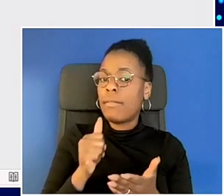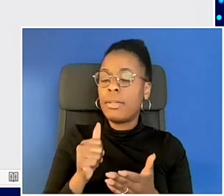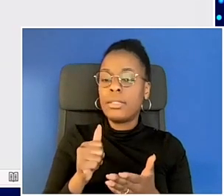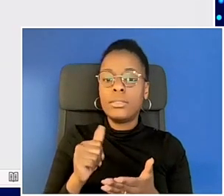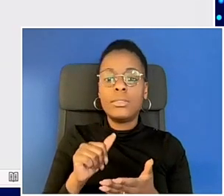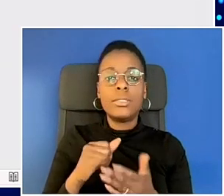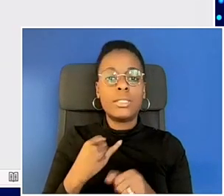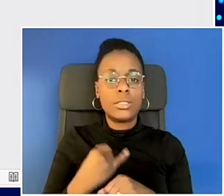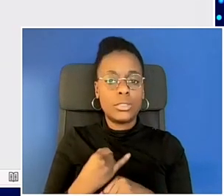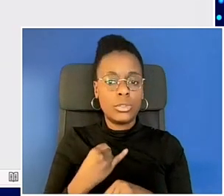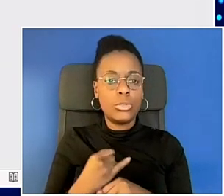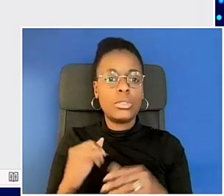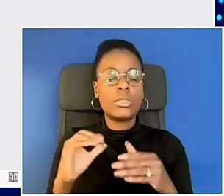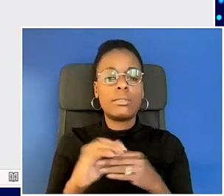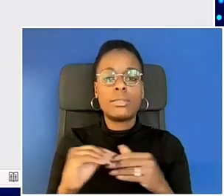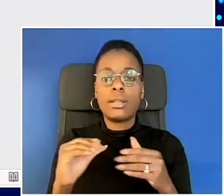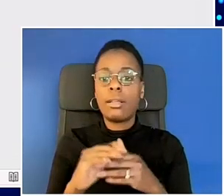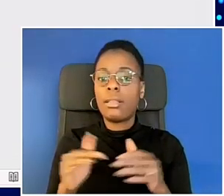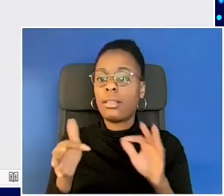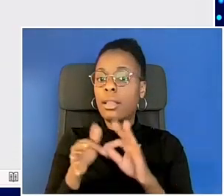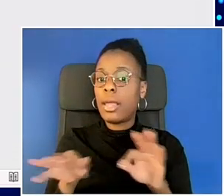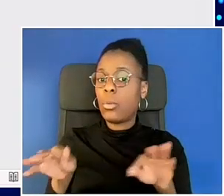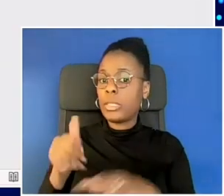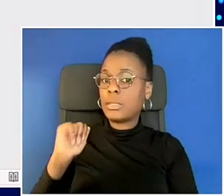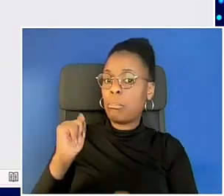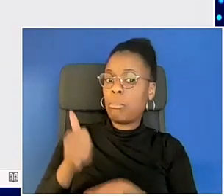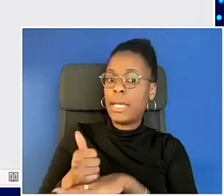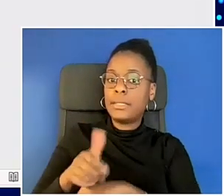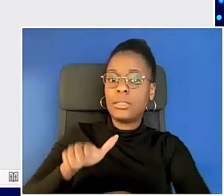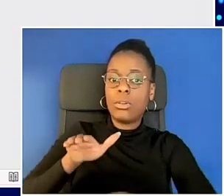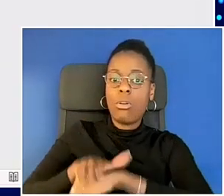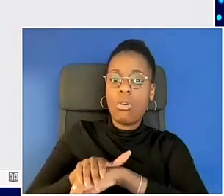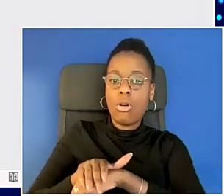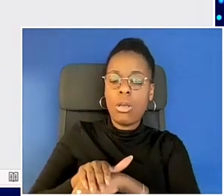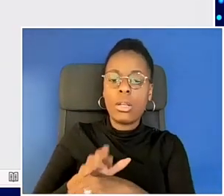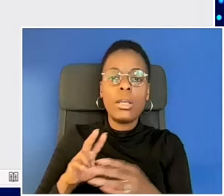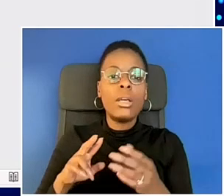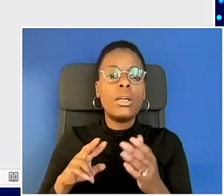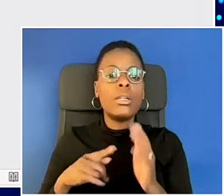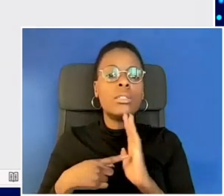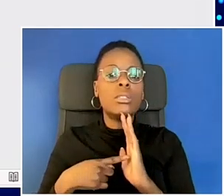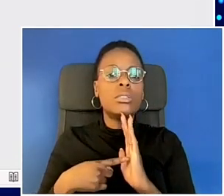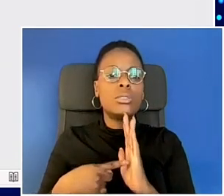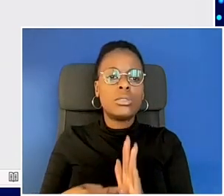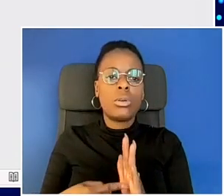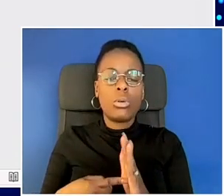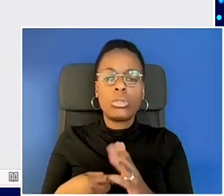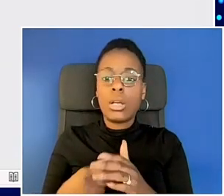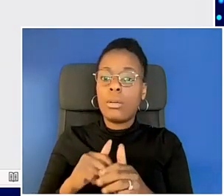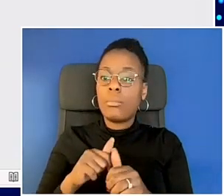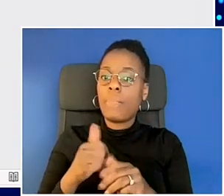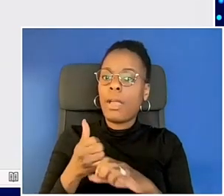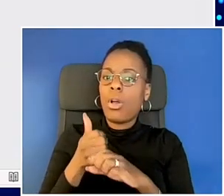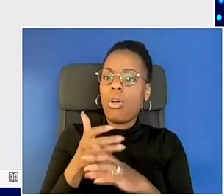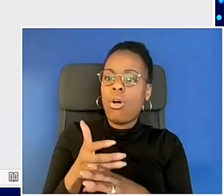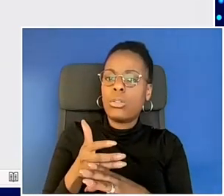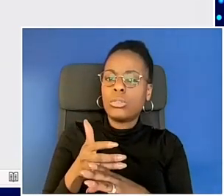based on implies a- kind of a causal requirement but in the state that the